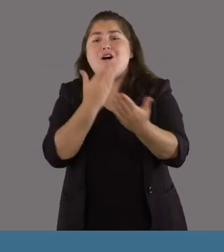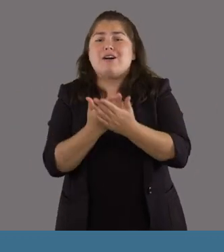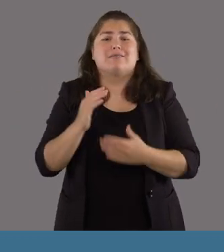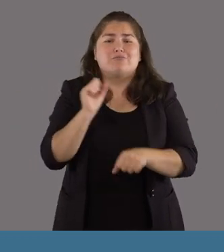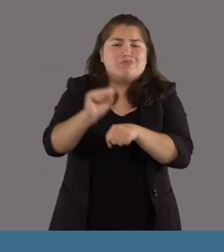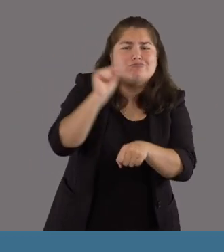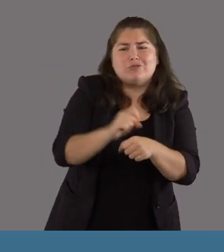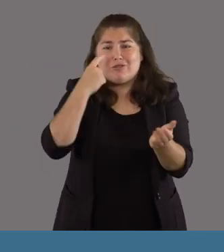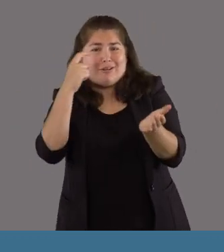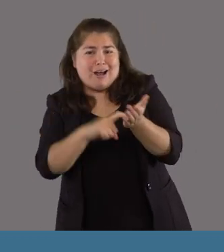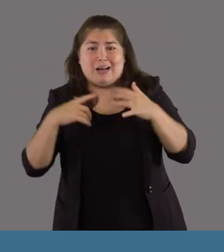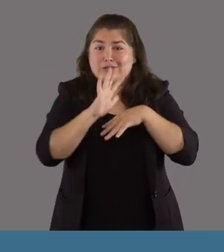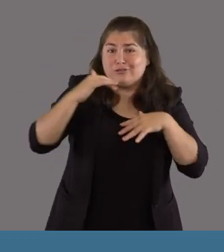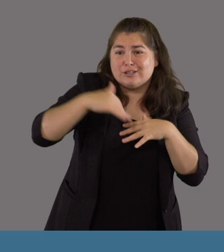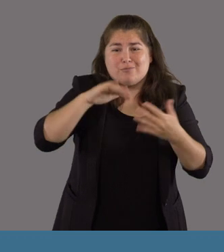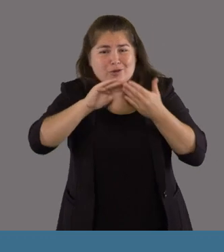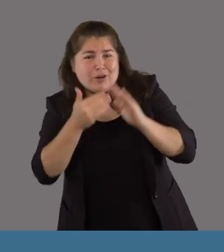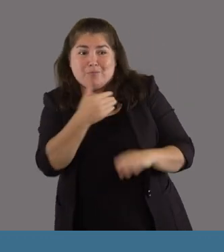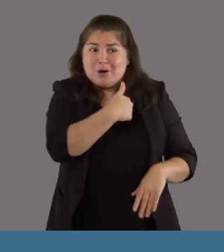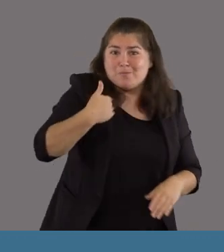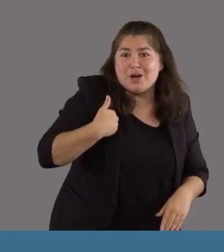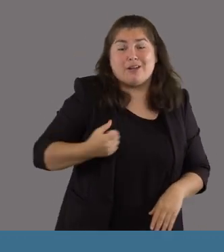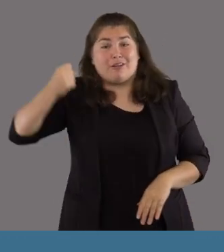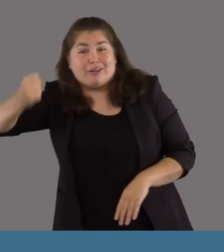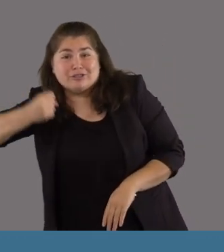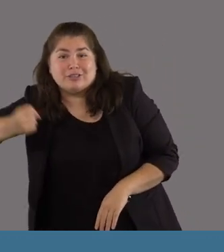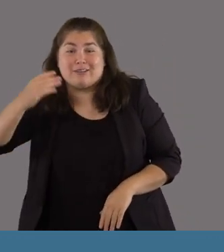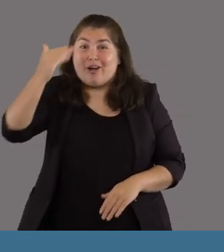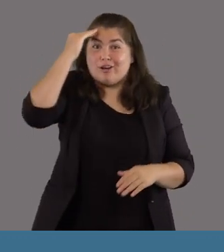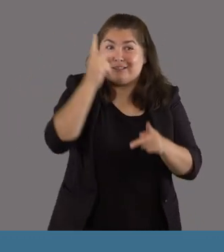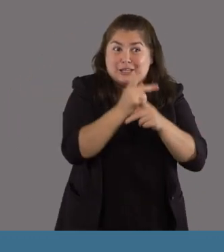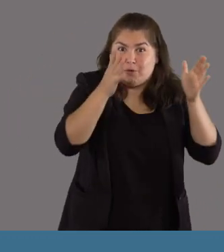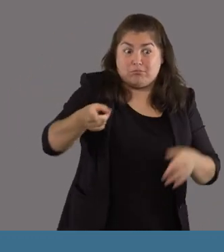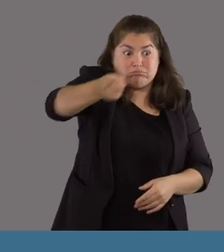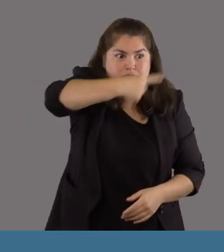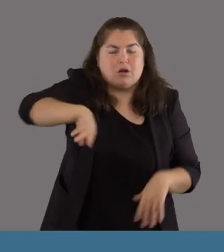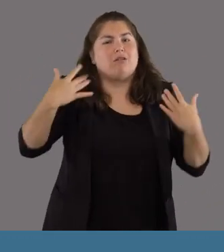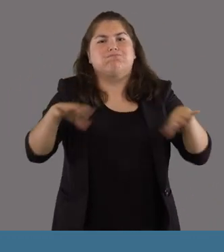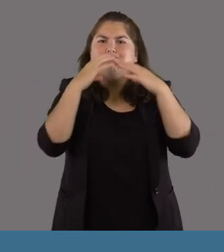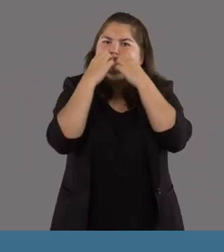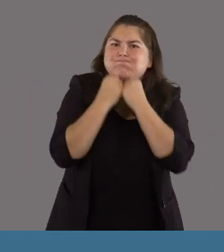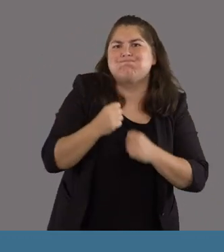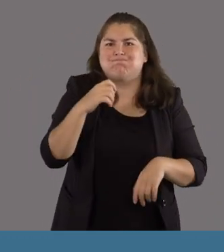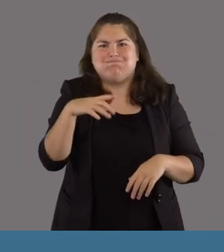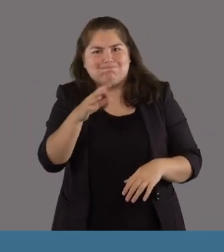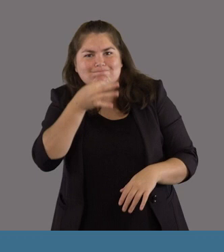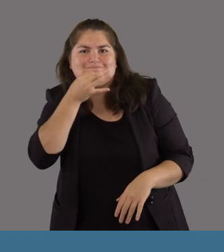that Indigenous community members, Elders, and Knowledge Keepers are the experts in their lived experiences.